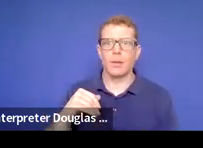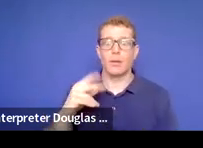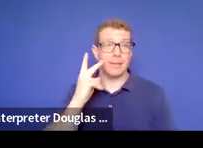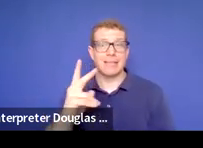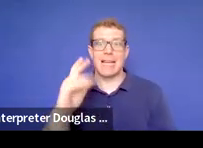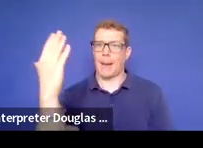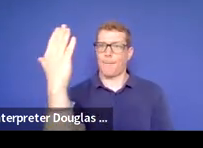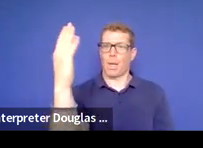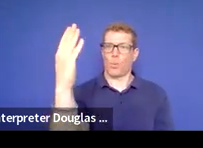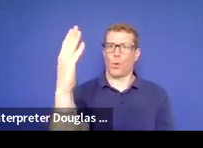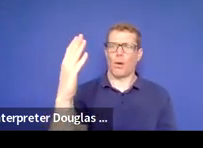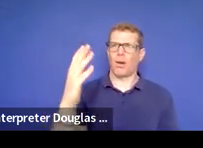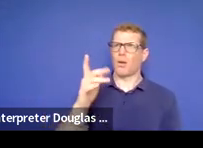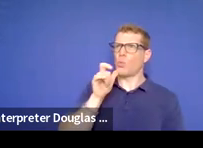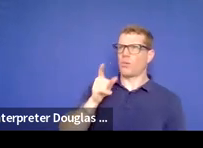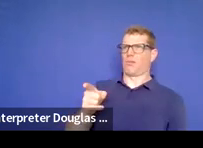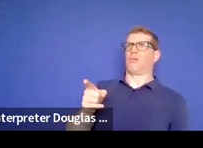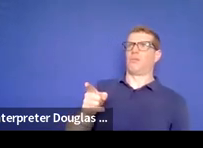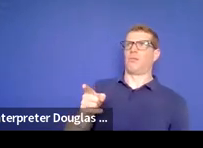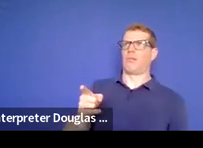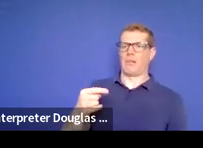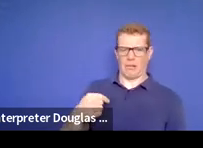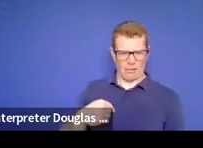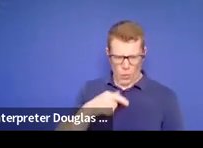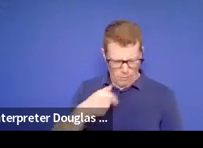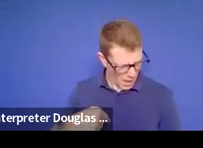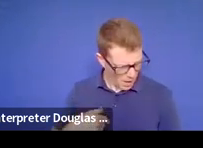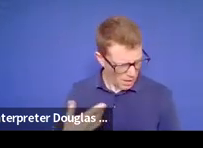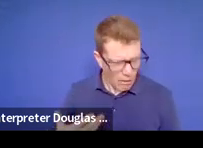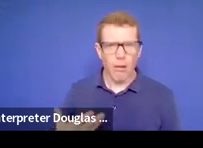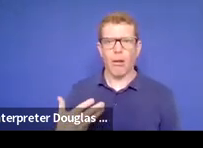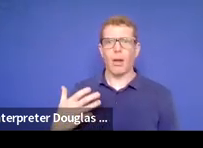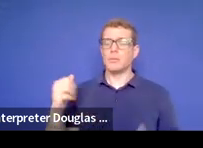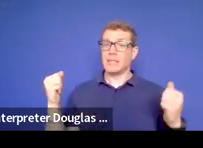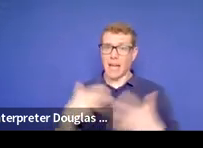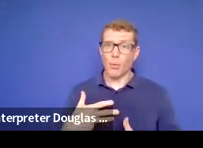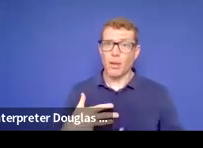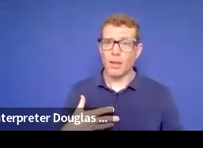It does the opposite. but anger and anxiety.